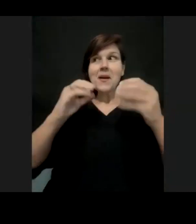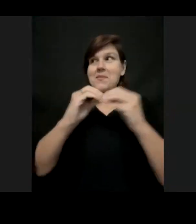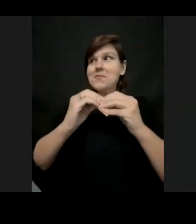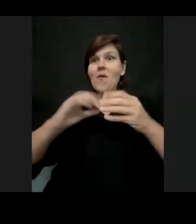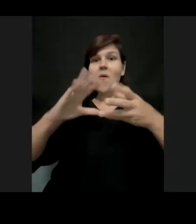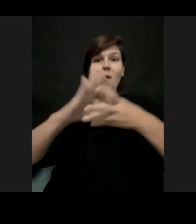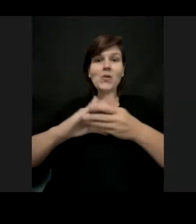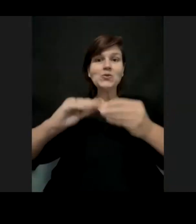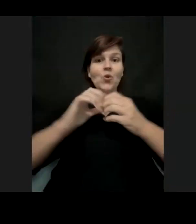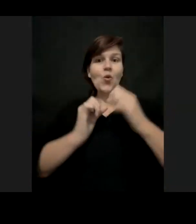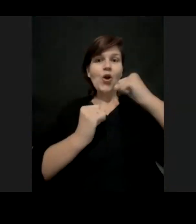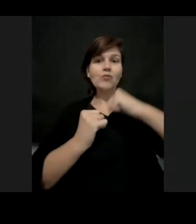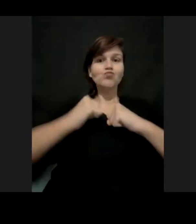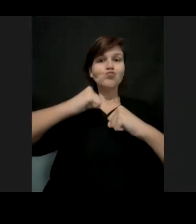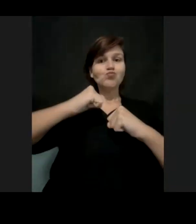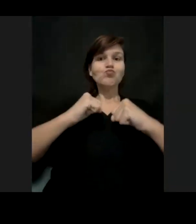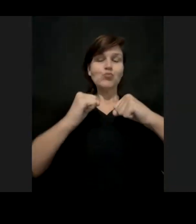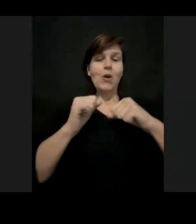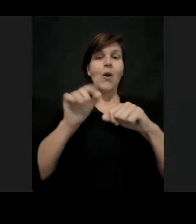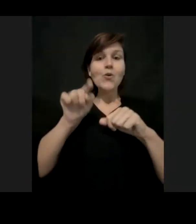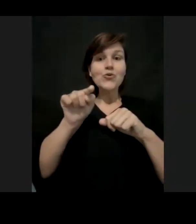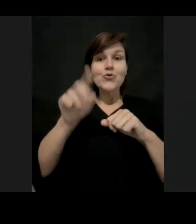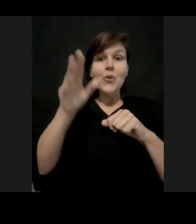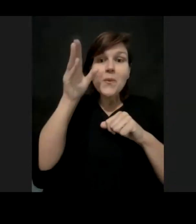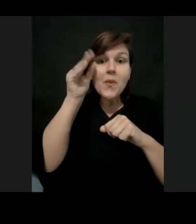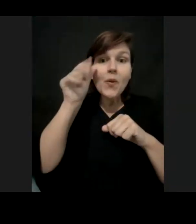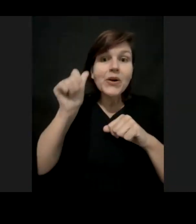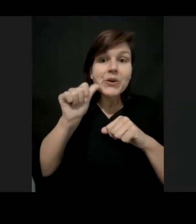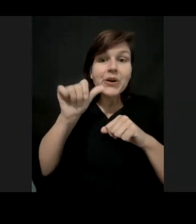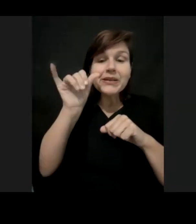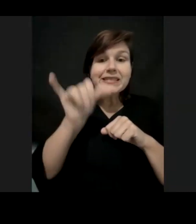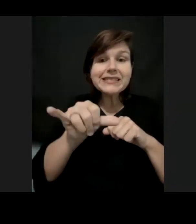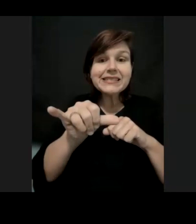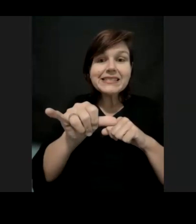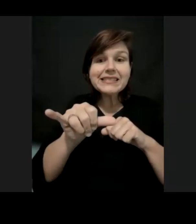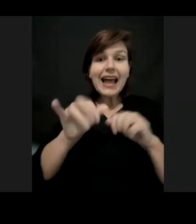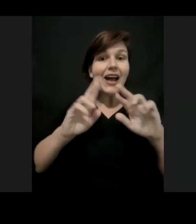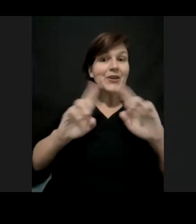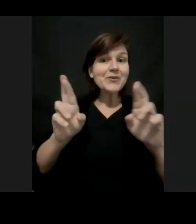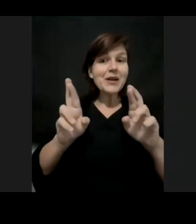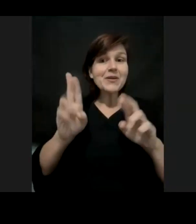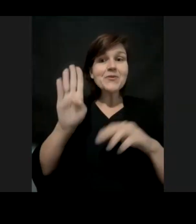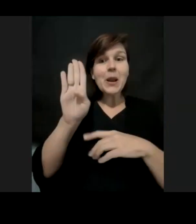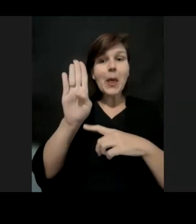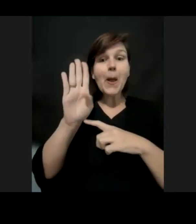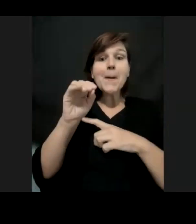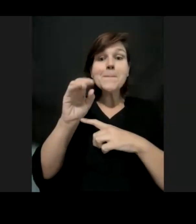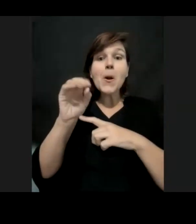Okay, boys and girls, stay where you are. We’re gonna go with a boom! And a boom, boom, boom, boom, boom, boom, boom.